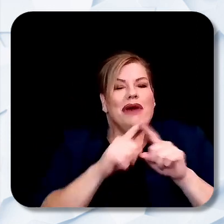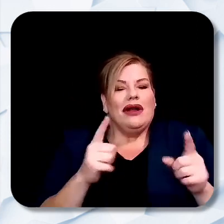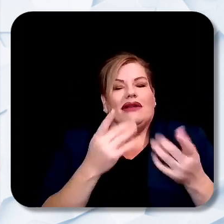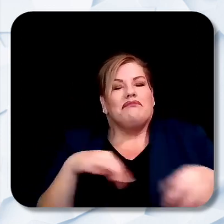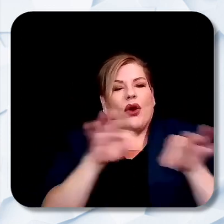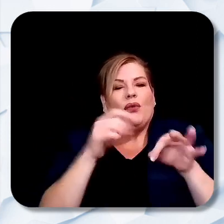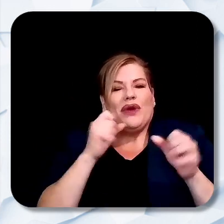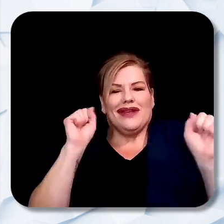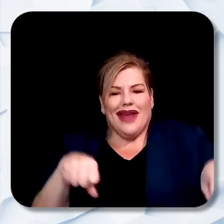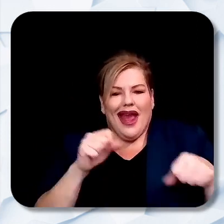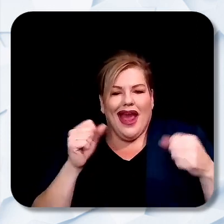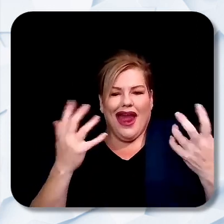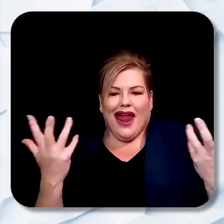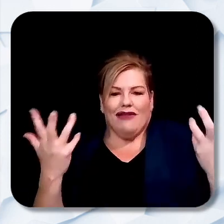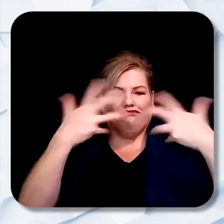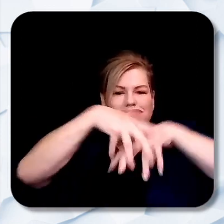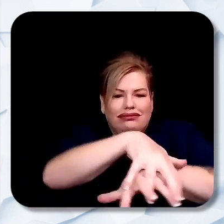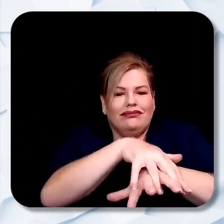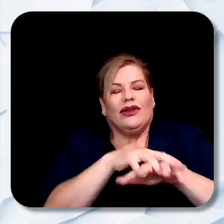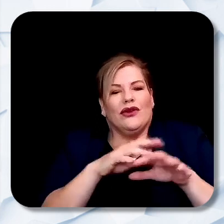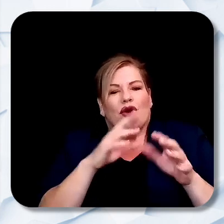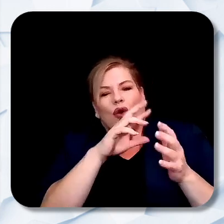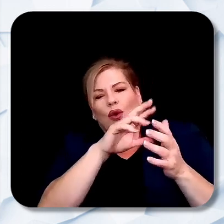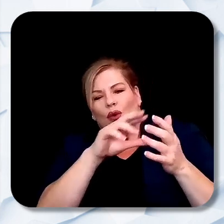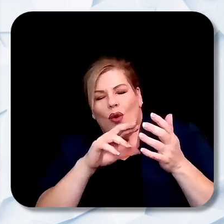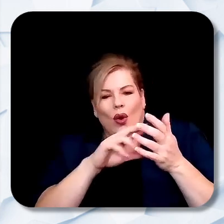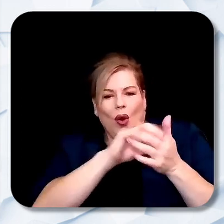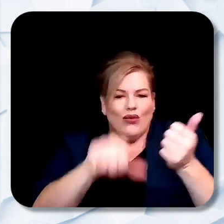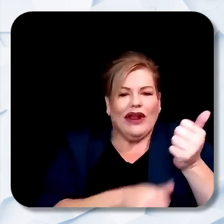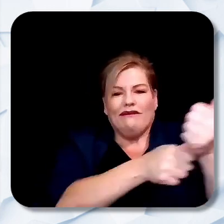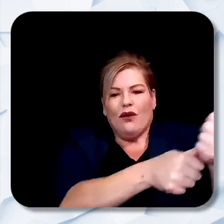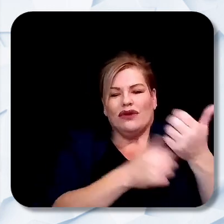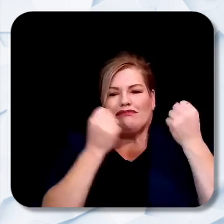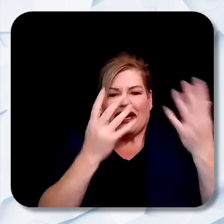grades a great opportunity to reinforce a lot of our literacy efforts and to reinforce a lot of our